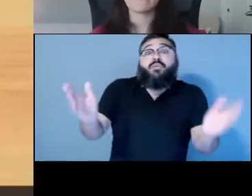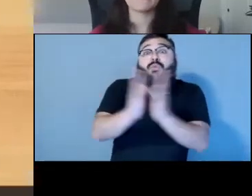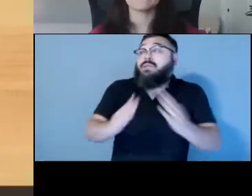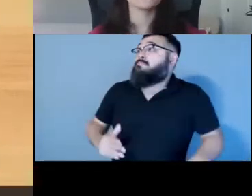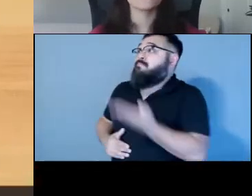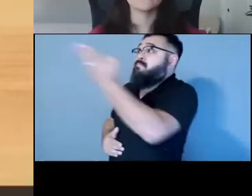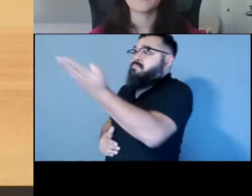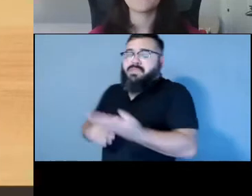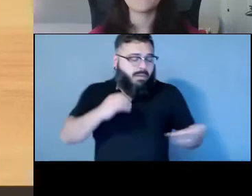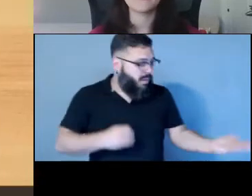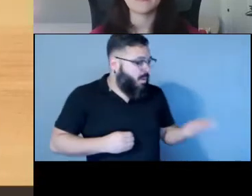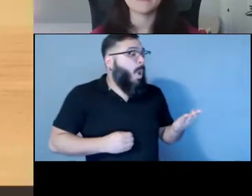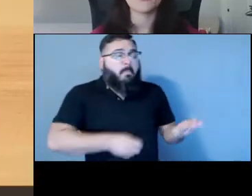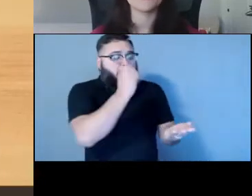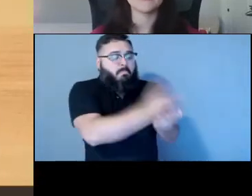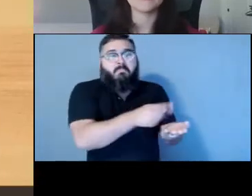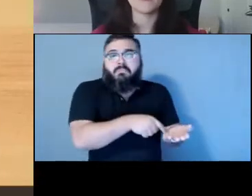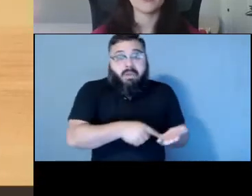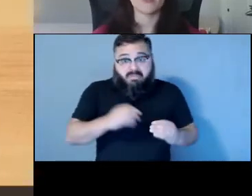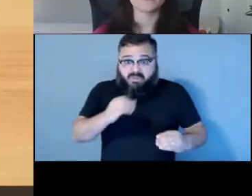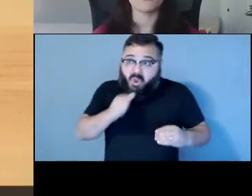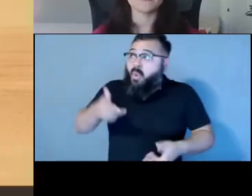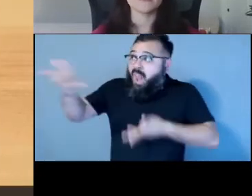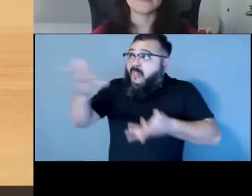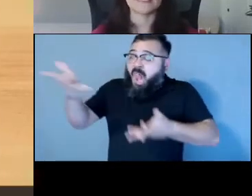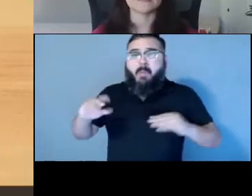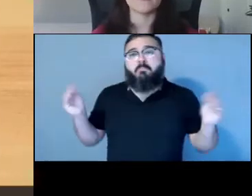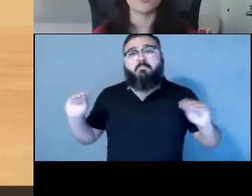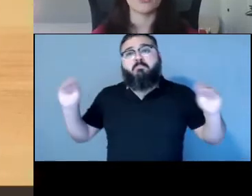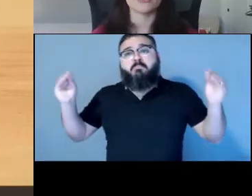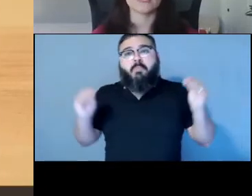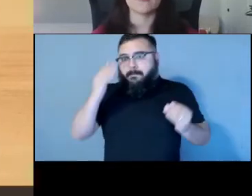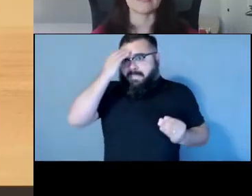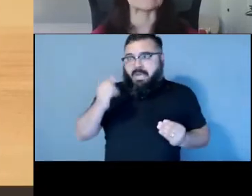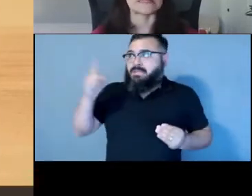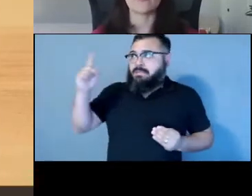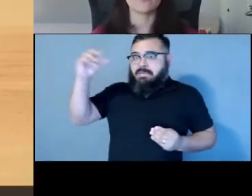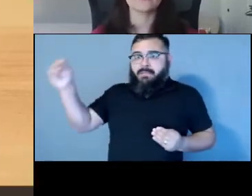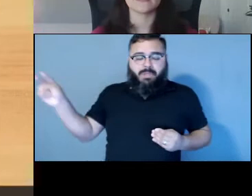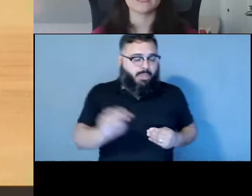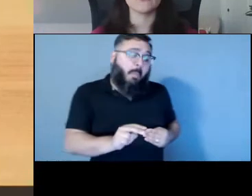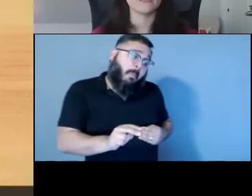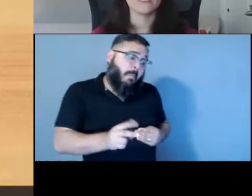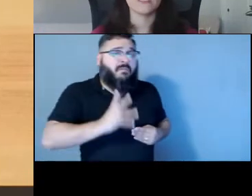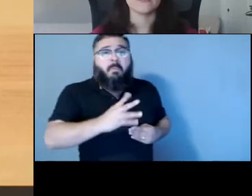And there's really not a lengthy or detailed interactive process because the employer just comes back and says, that works, let's do it,